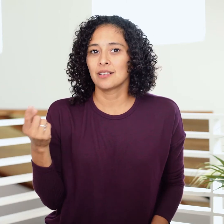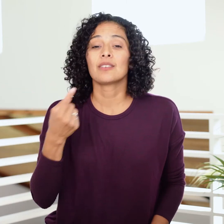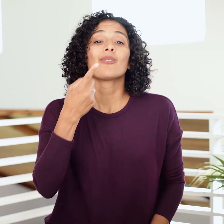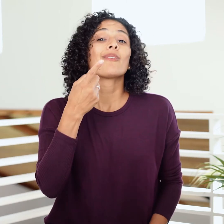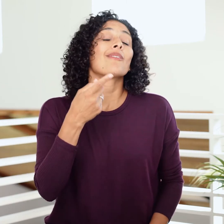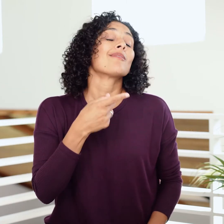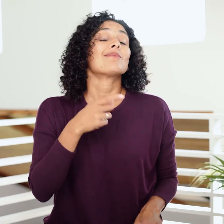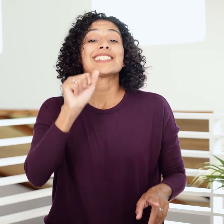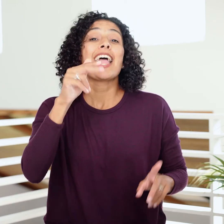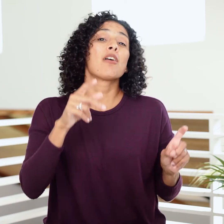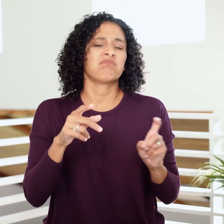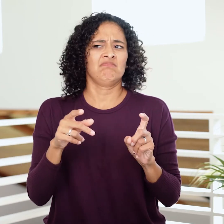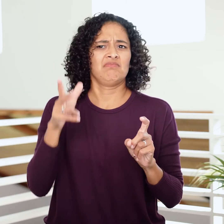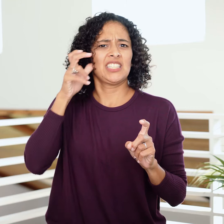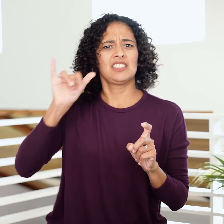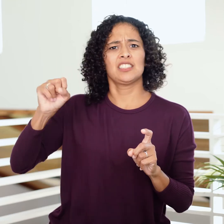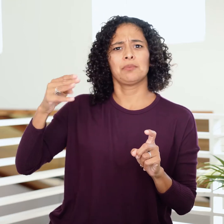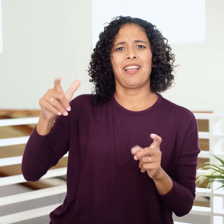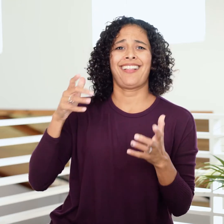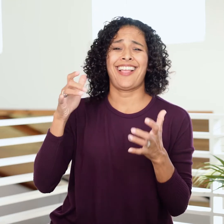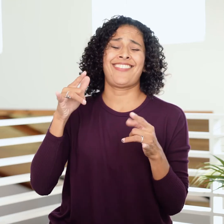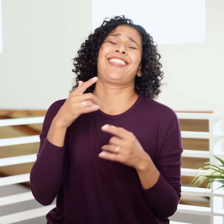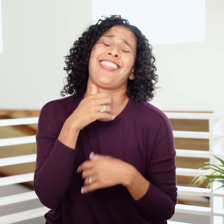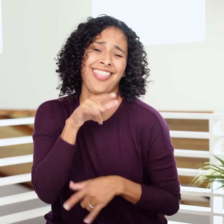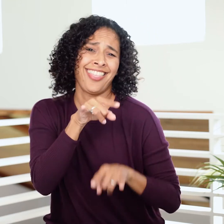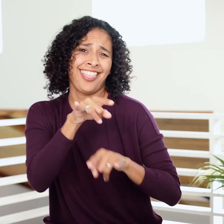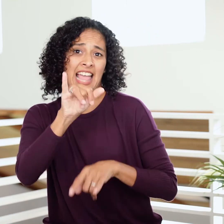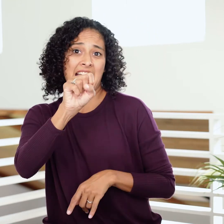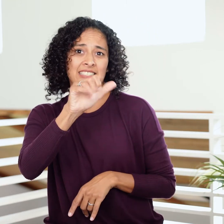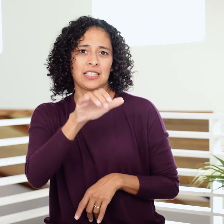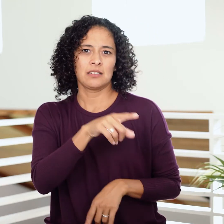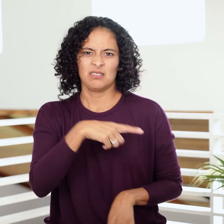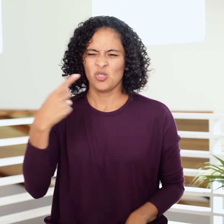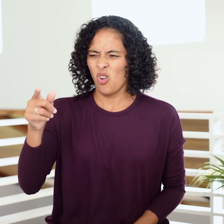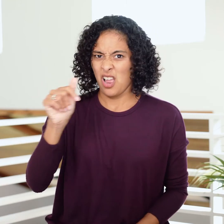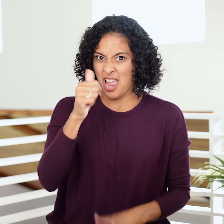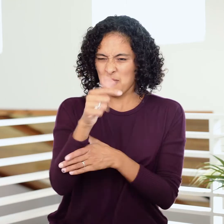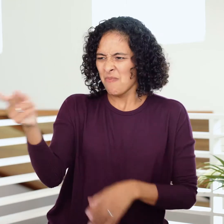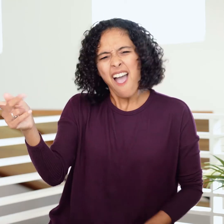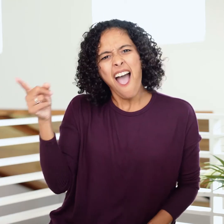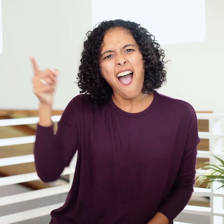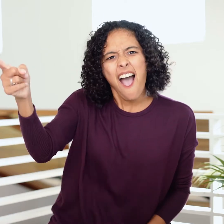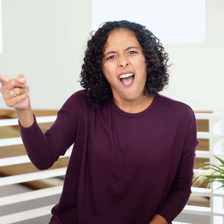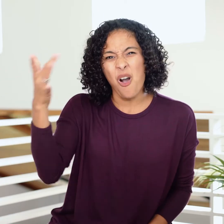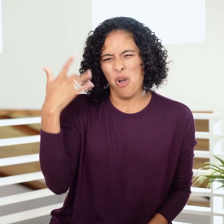One day Sarah hears Ishmael’s mocking laughter toward Isaac, and she tells Abe to kick them out so that